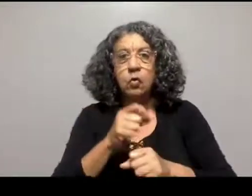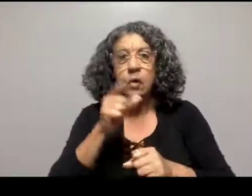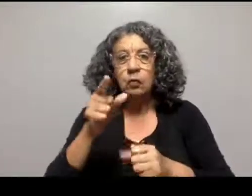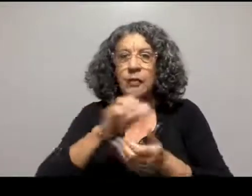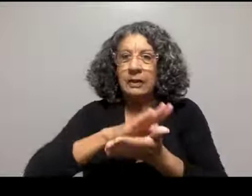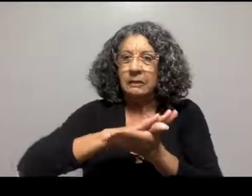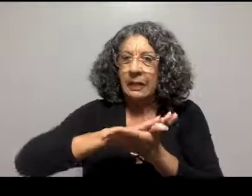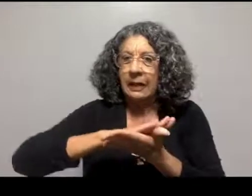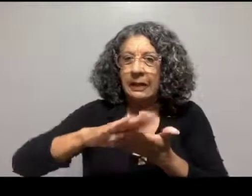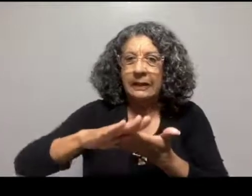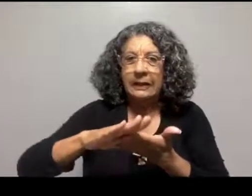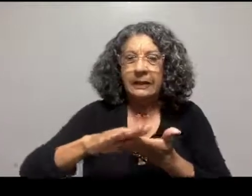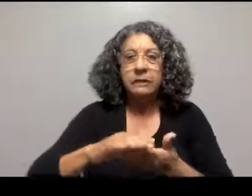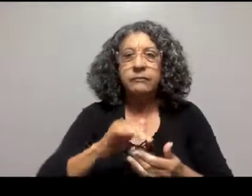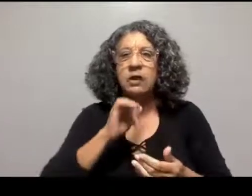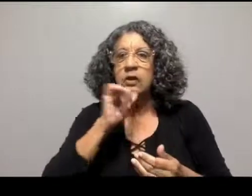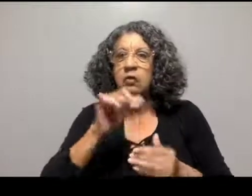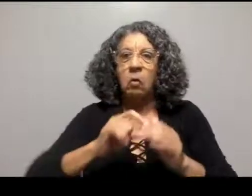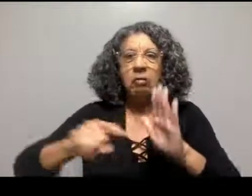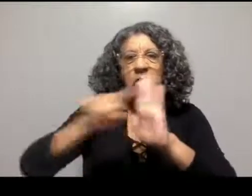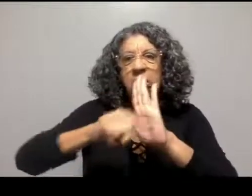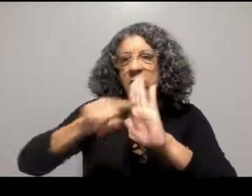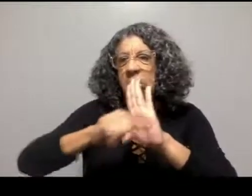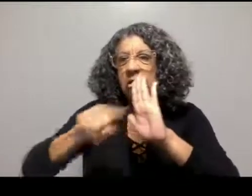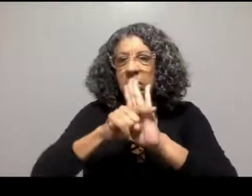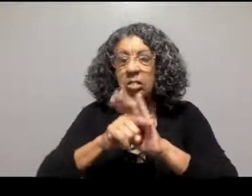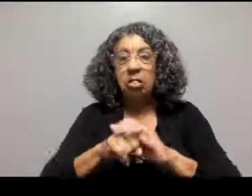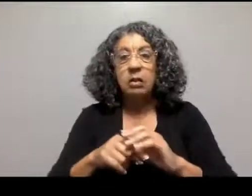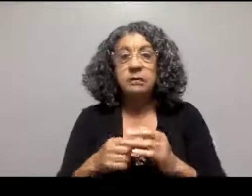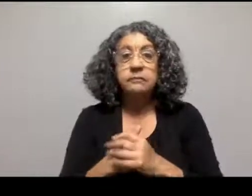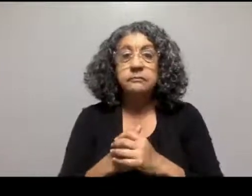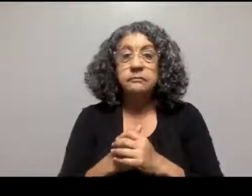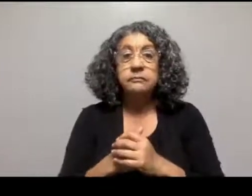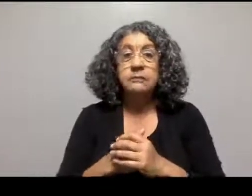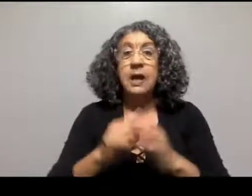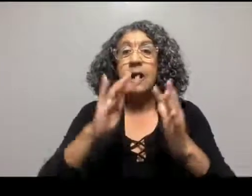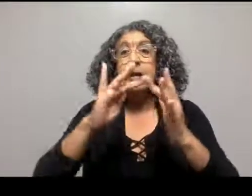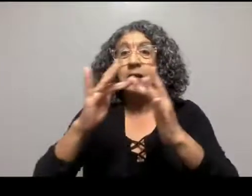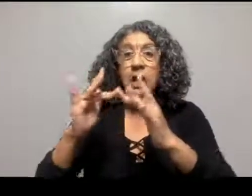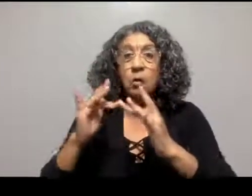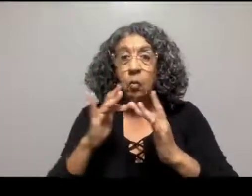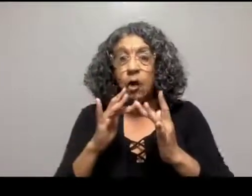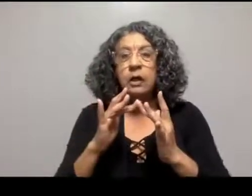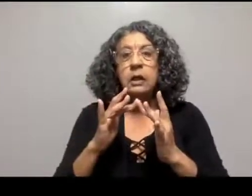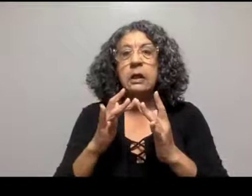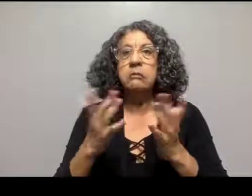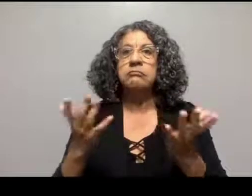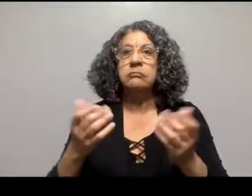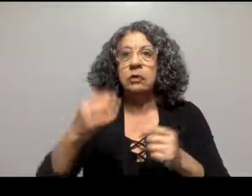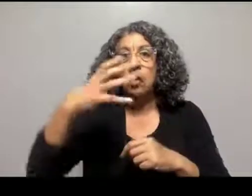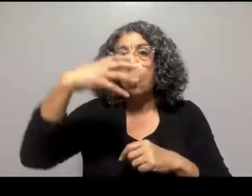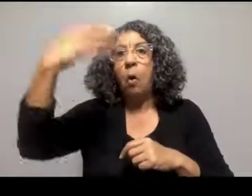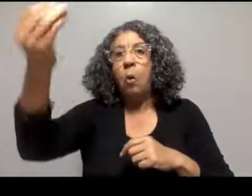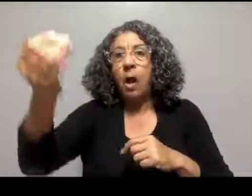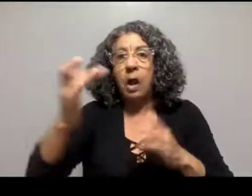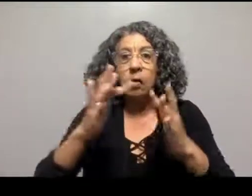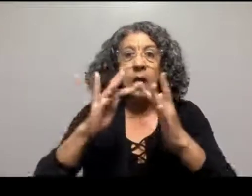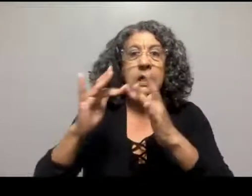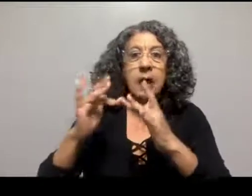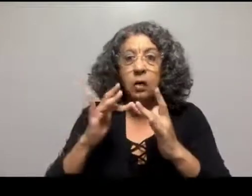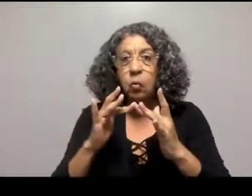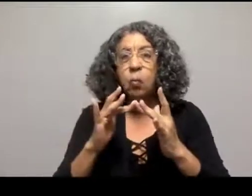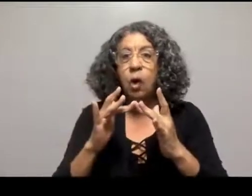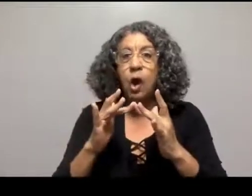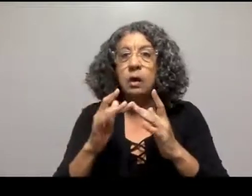Make sure you're not constantly being negative and you keep it clean. You know if you go to